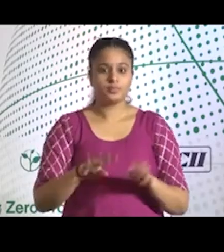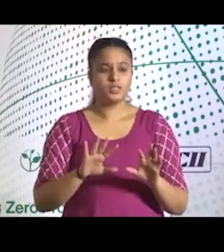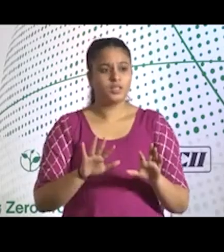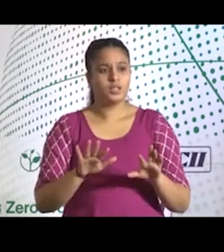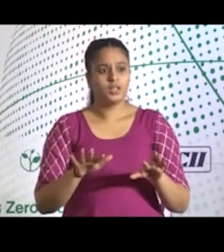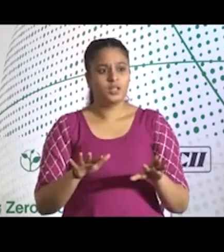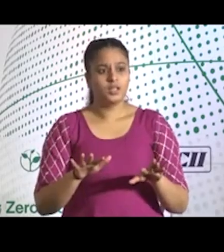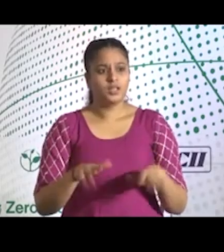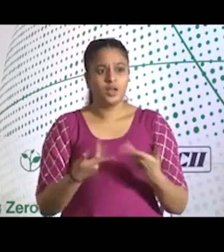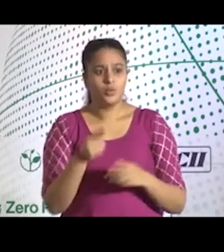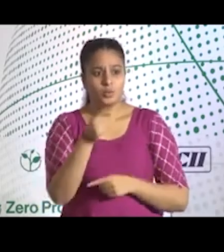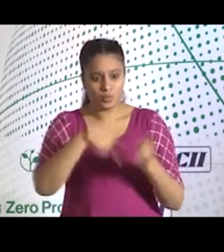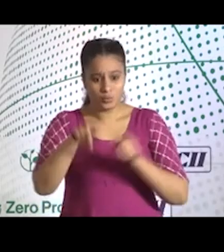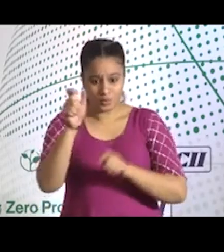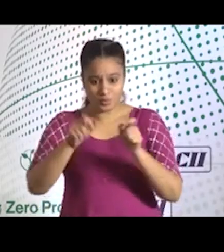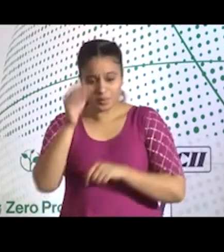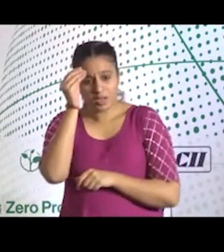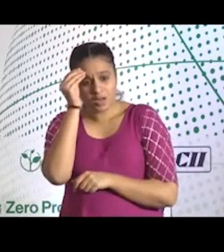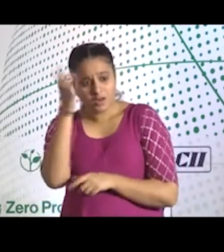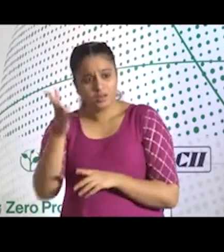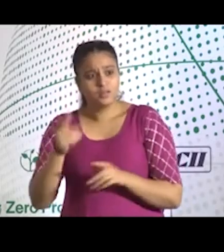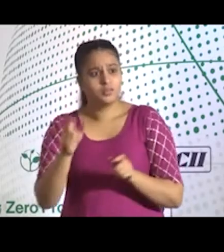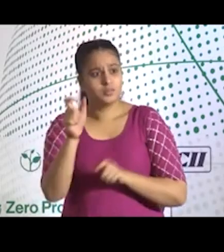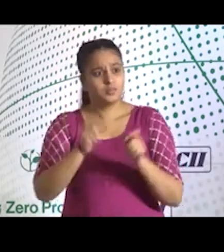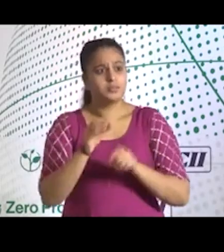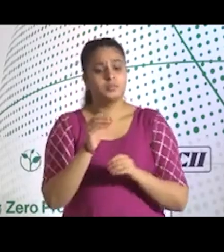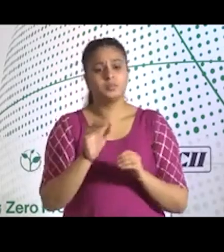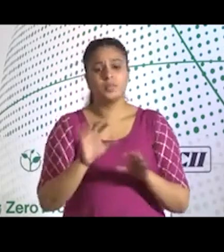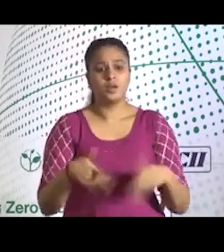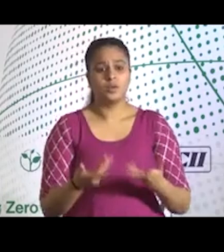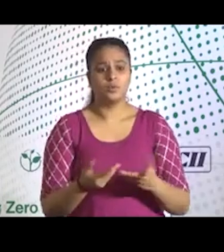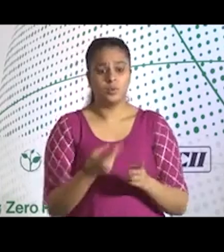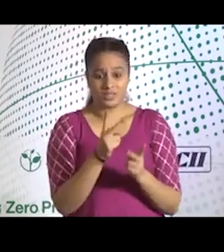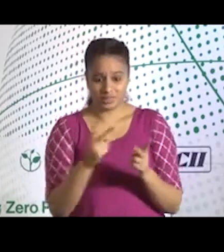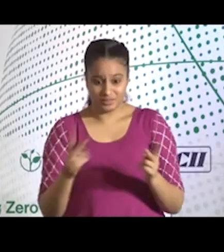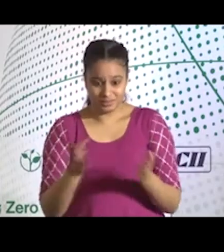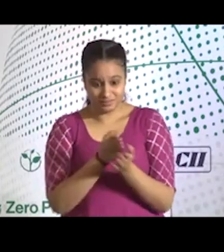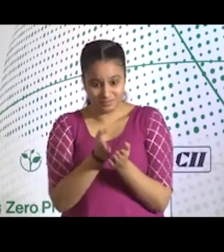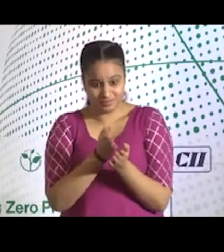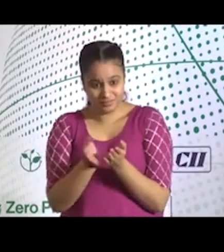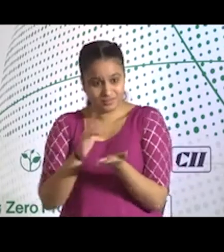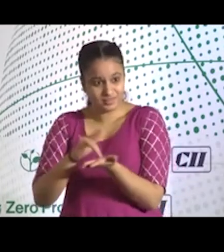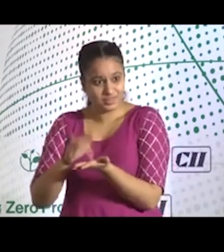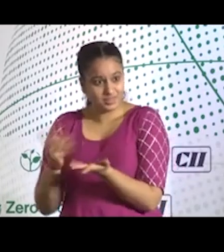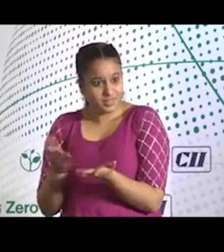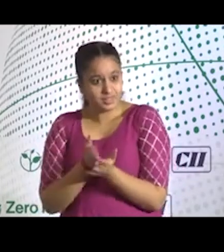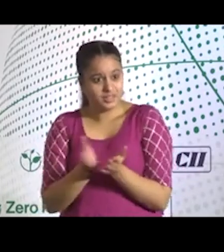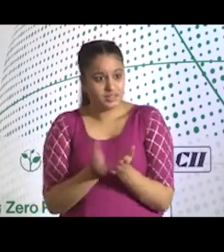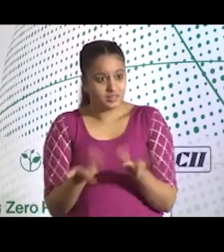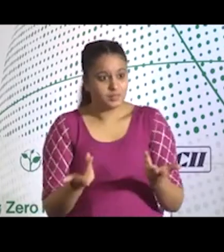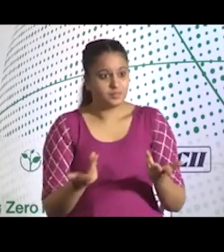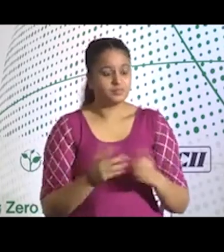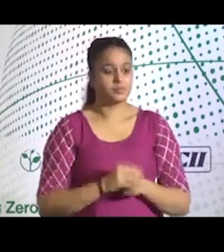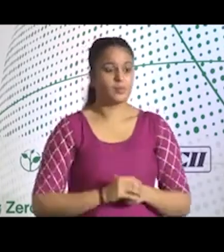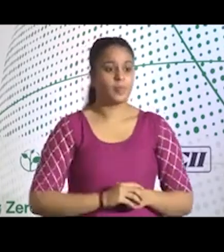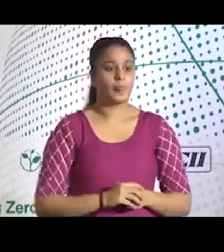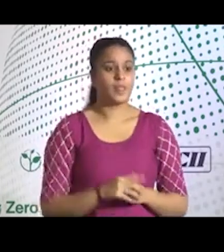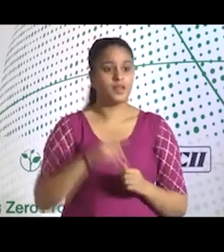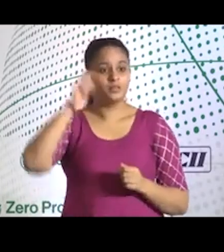the building awareness sessions in terms of multiple areas. There are video enabled, trainings